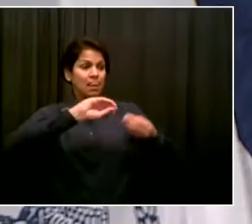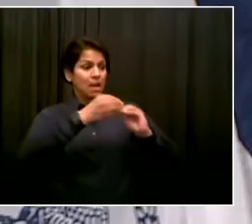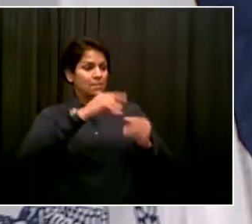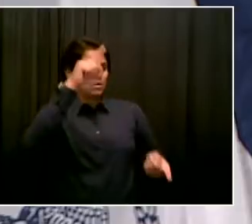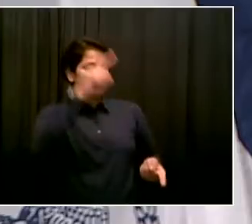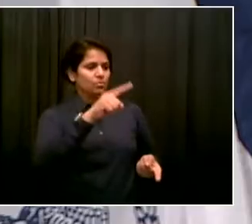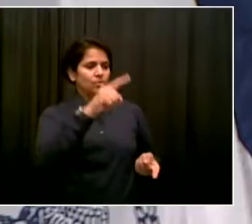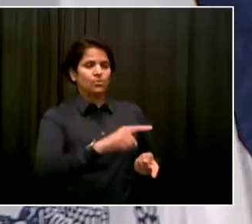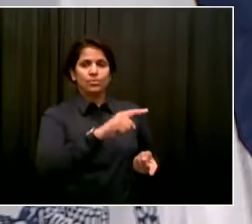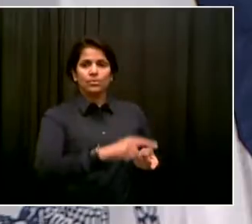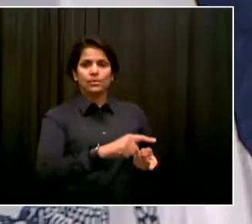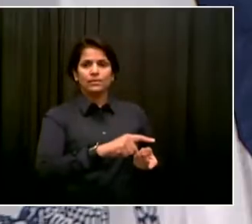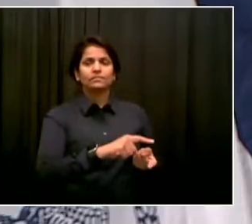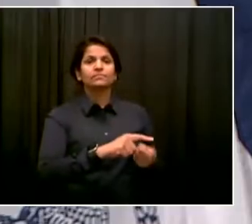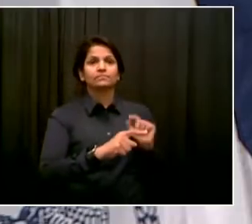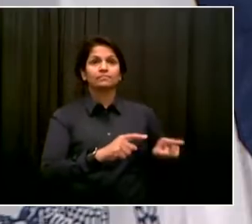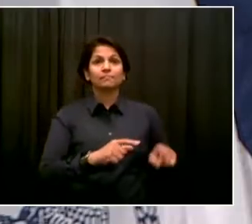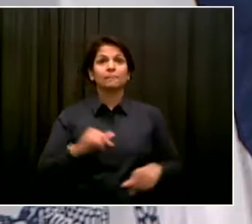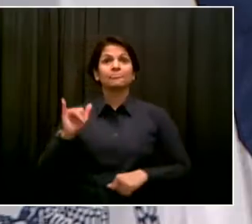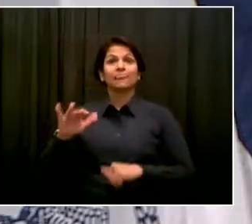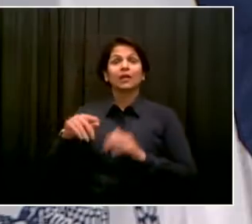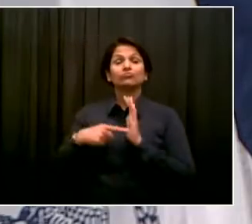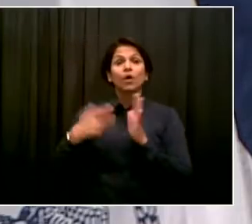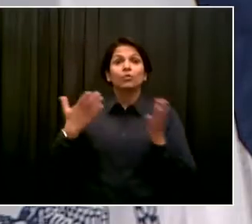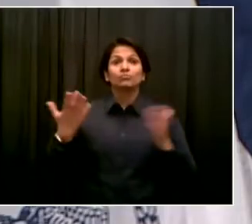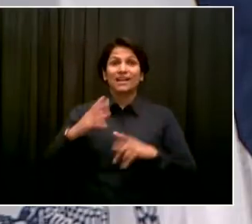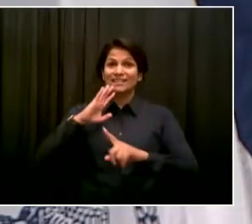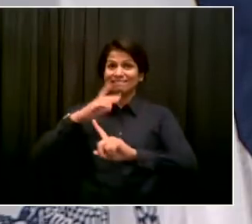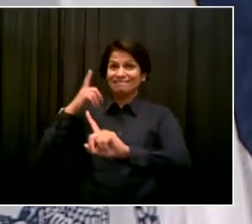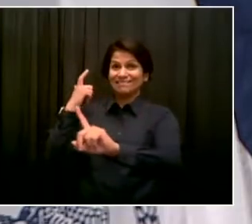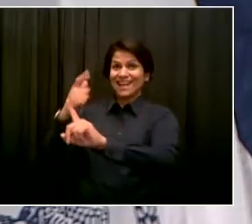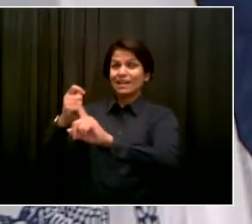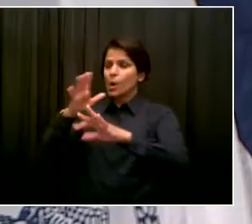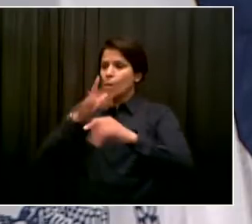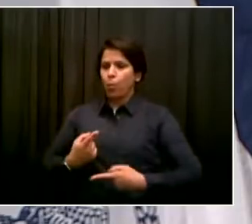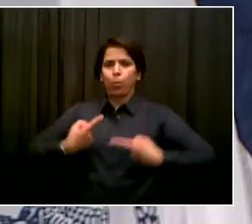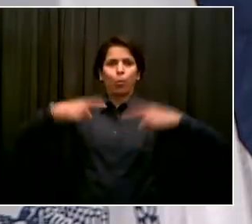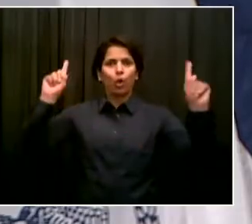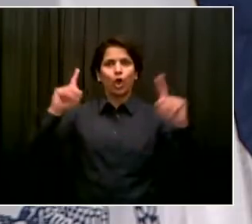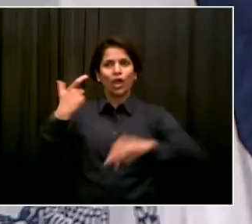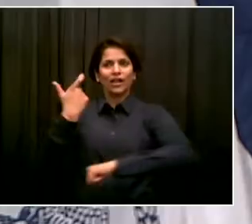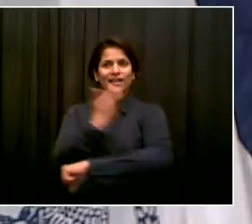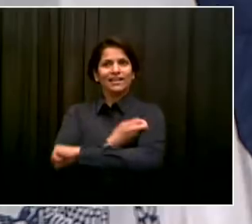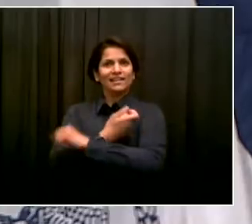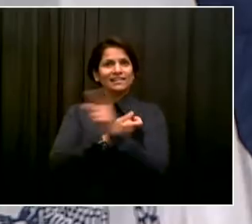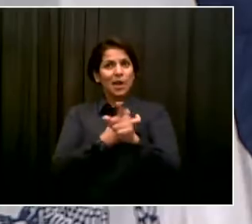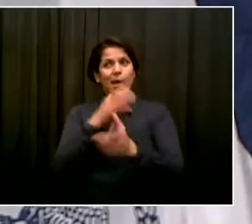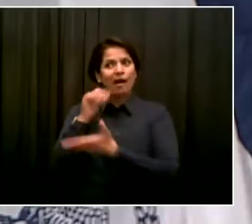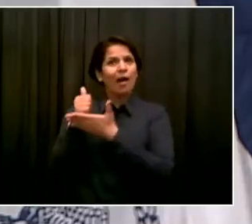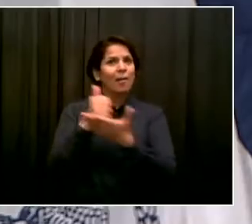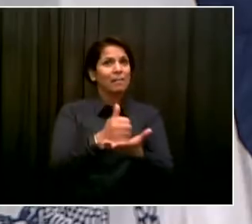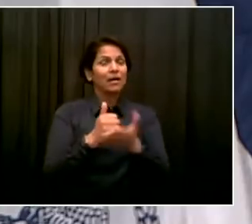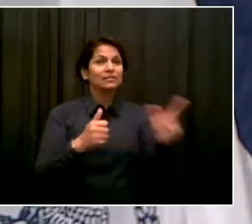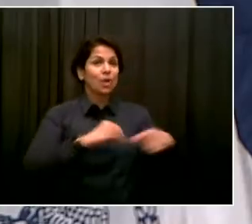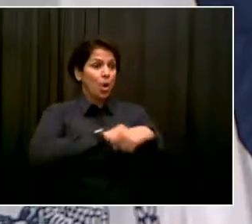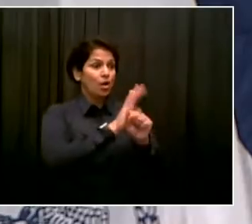CVACAINTIONS. THAT IS A HUGE NUMBER THAT UNQUESTIONABLY IT IS CHANGING THTRE AJECTORY AND THE CLEAR MESSAGE, THE MORE VACCINATIONS